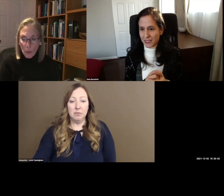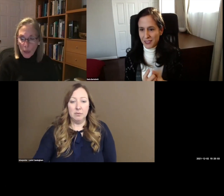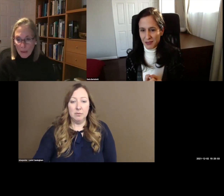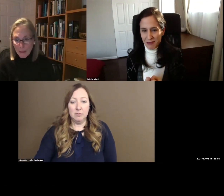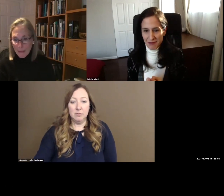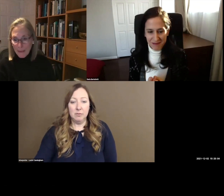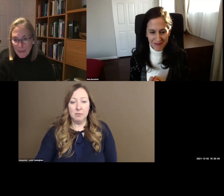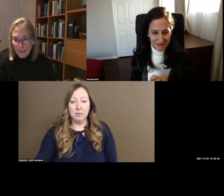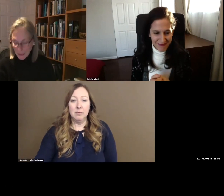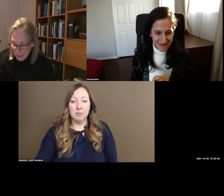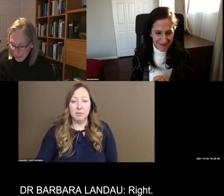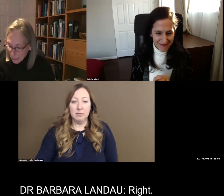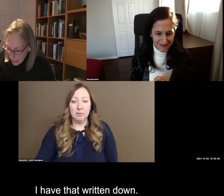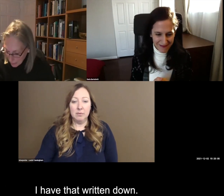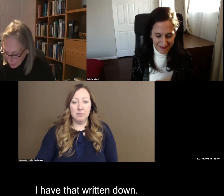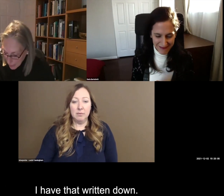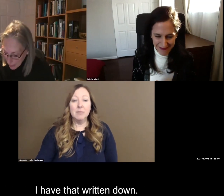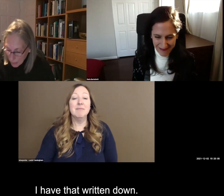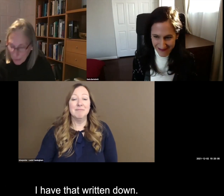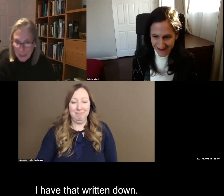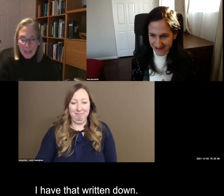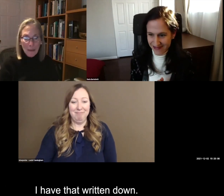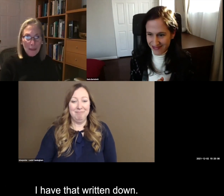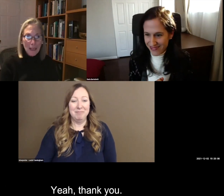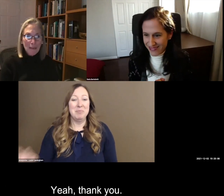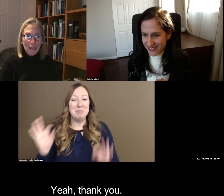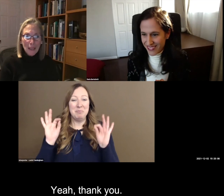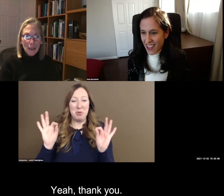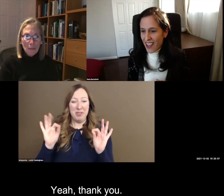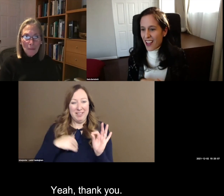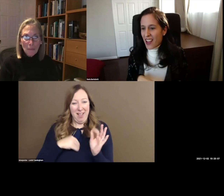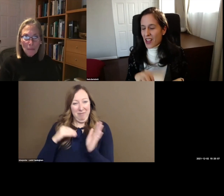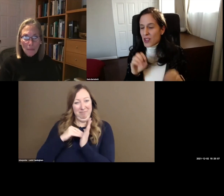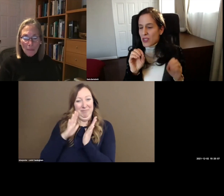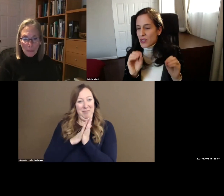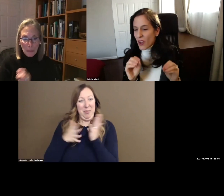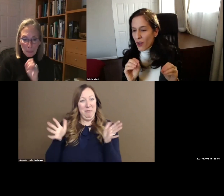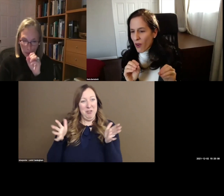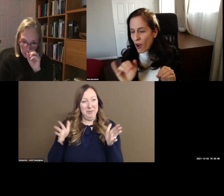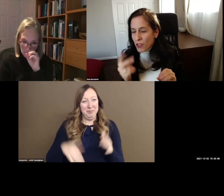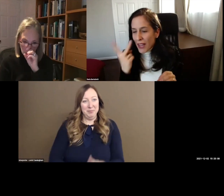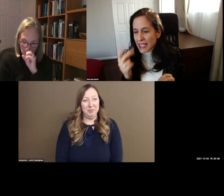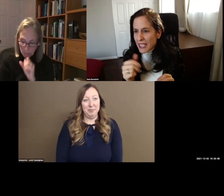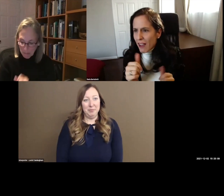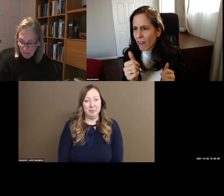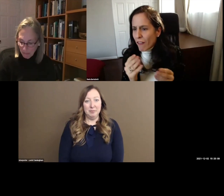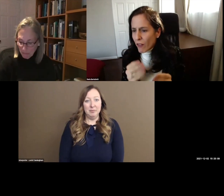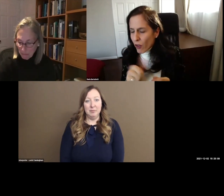q-u-a-n-d-t right i have that written down yeah thank you